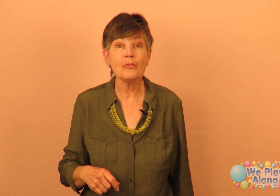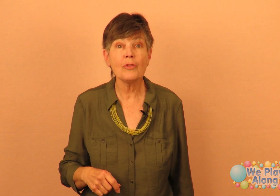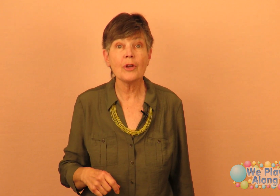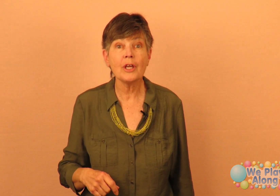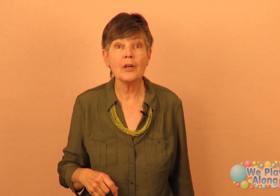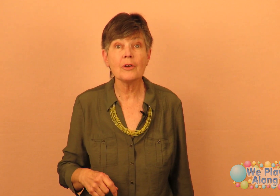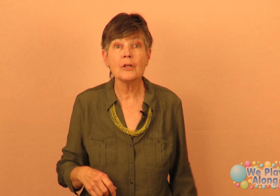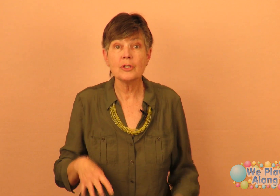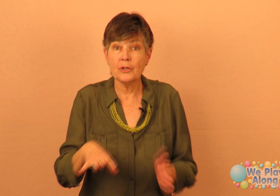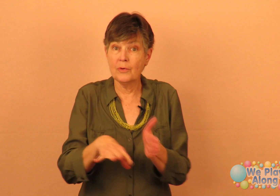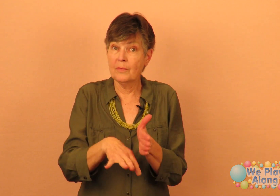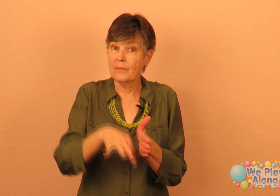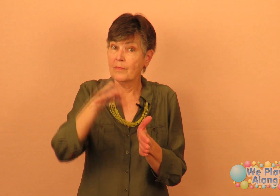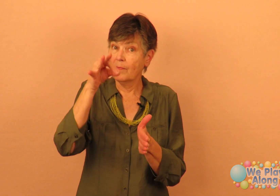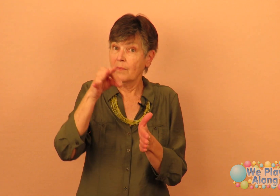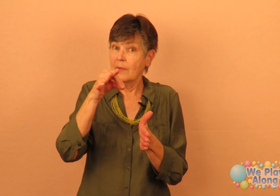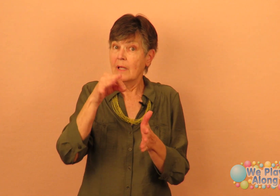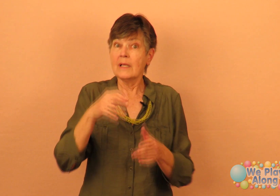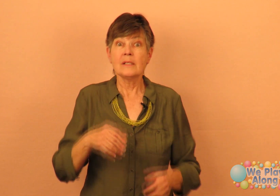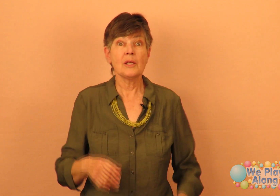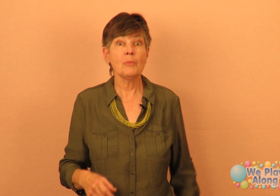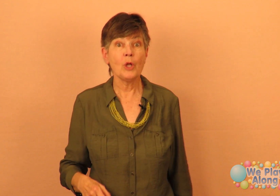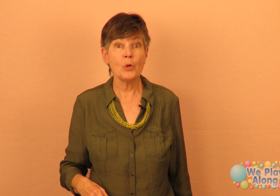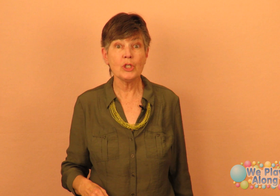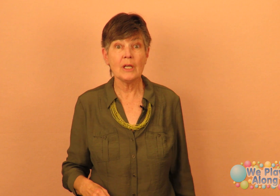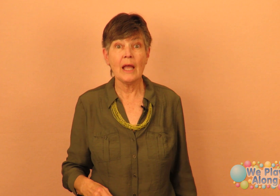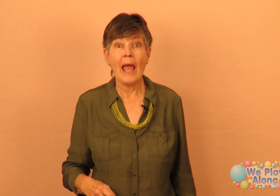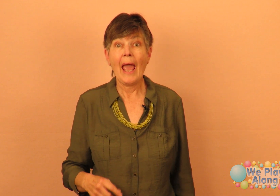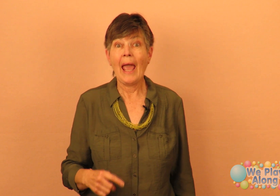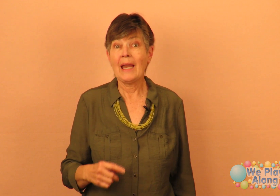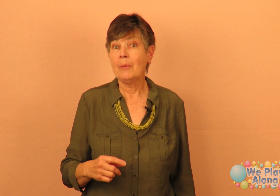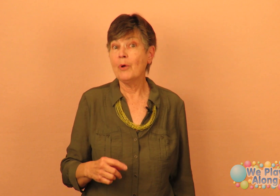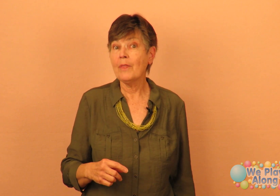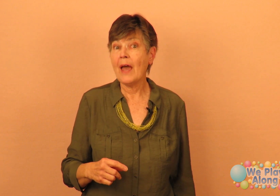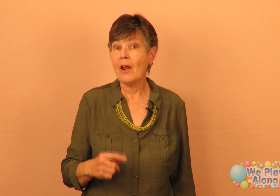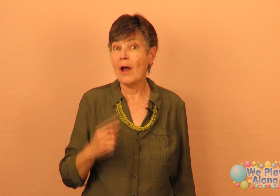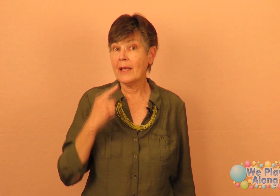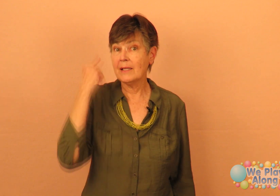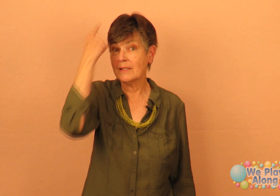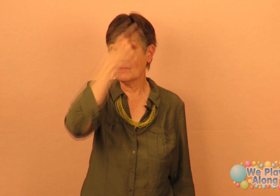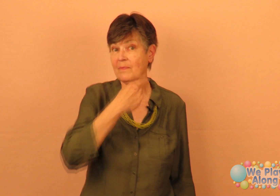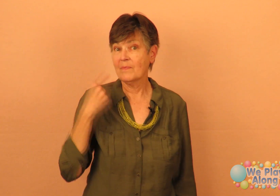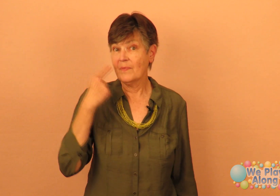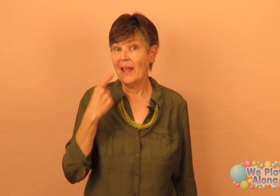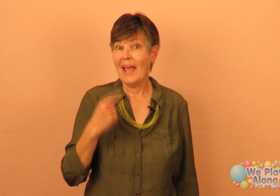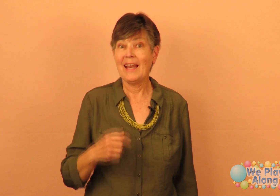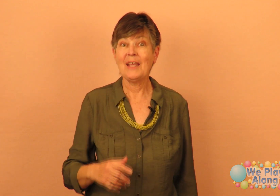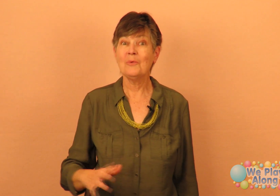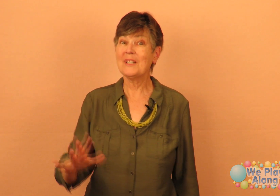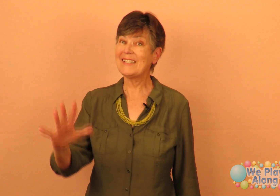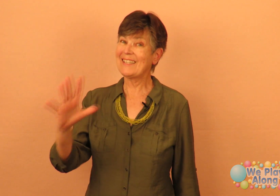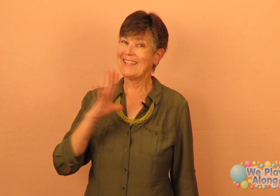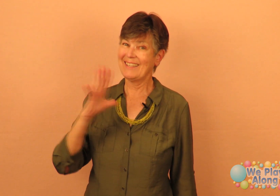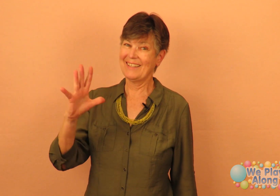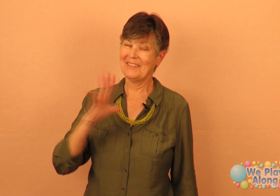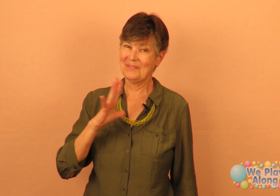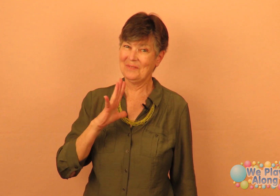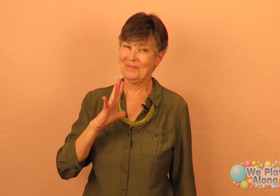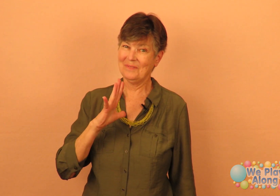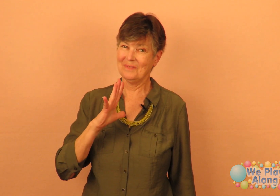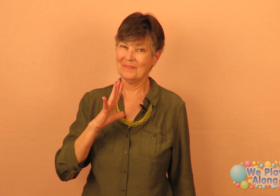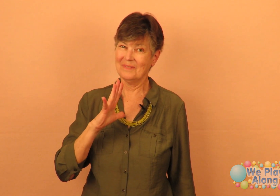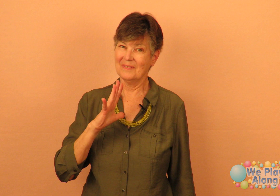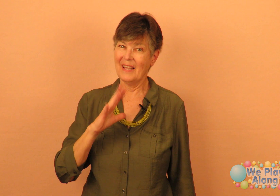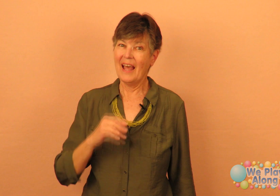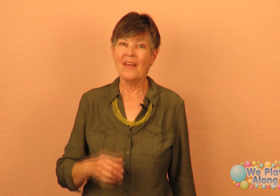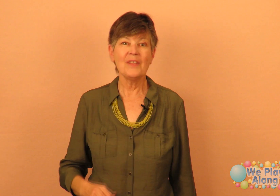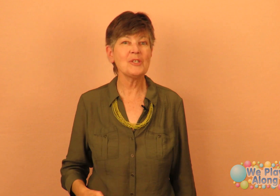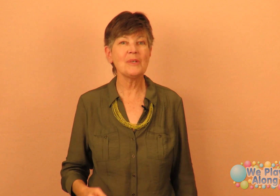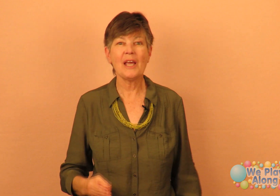through their gear to some lotion and he put that on his and he was this was a